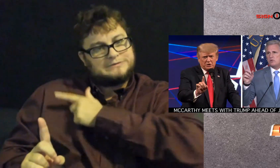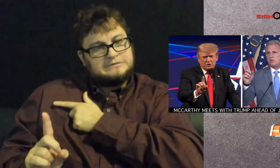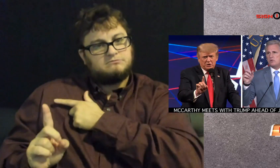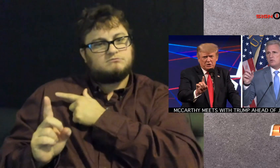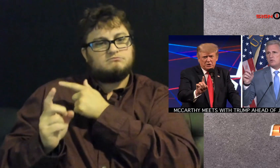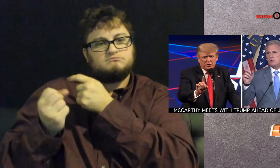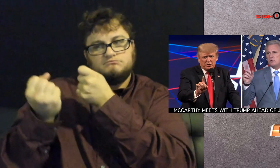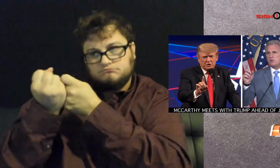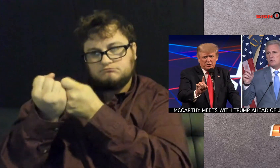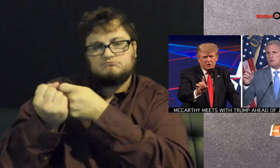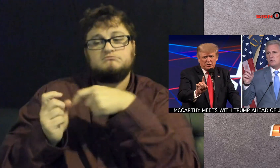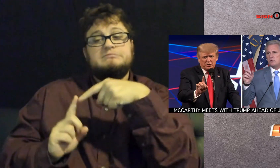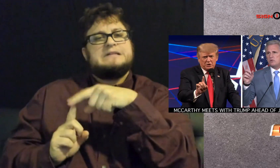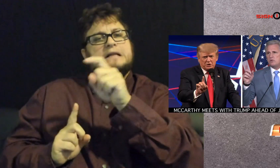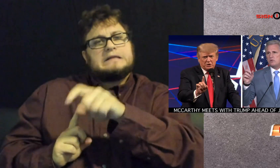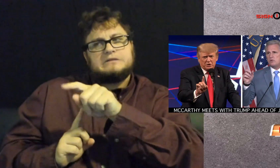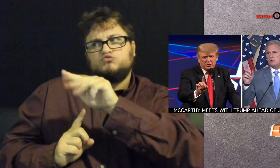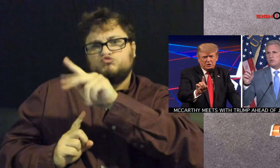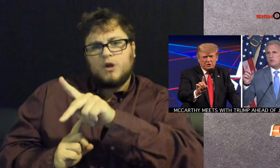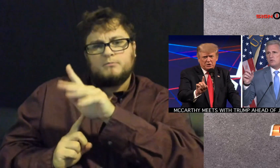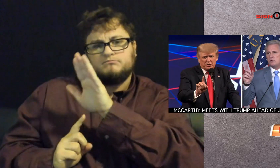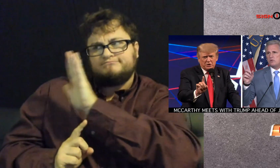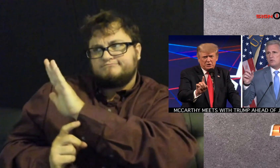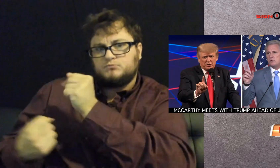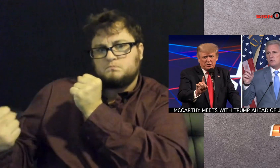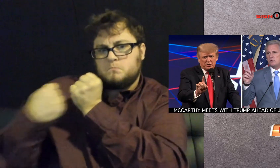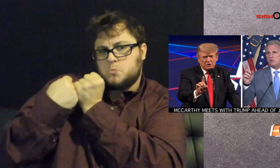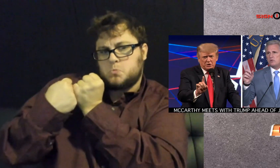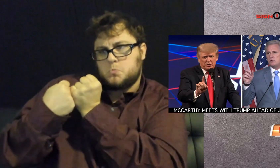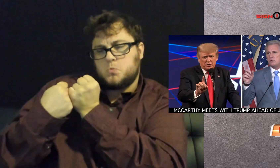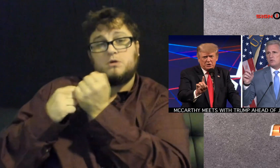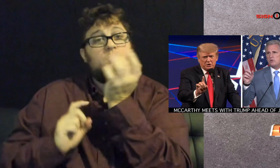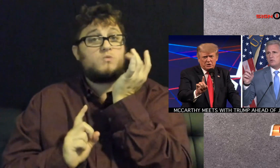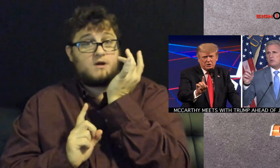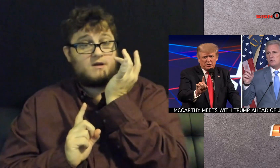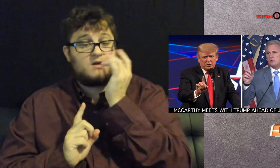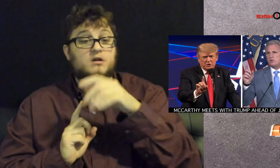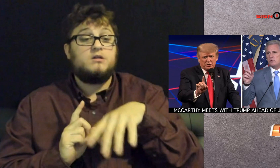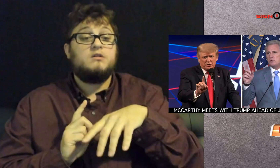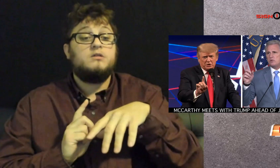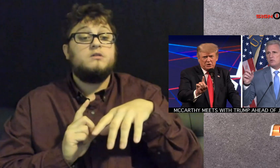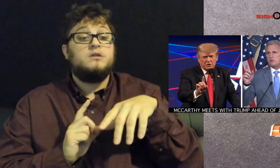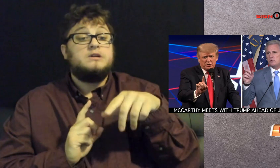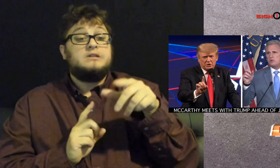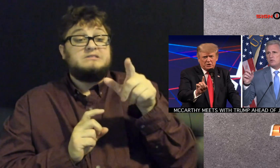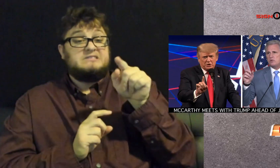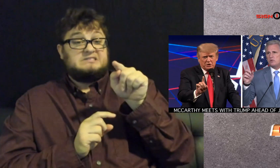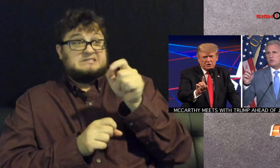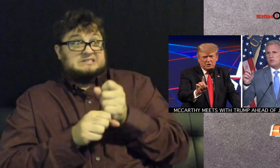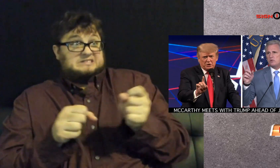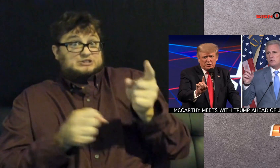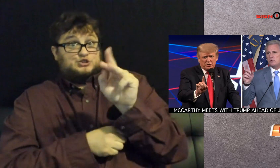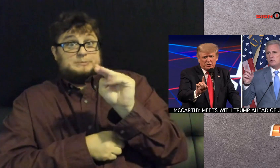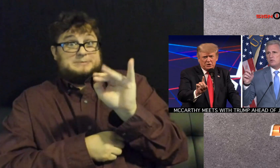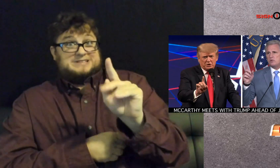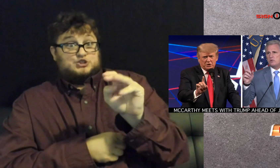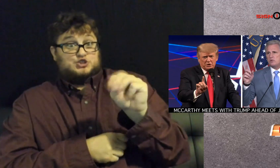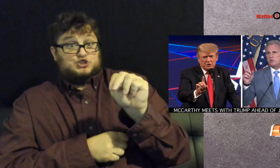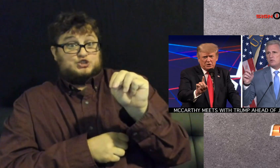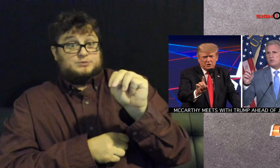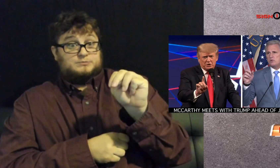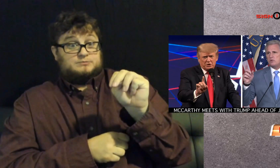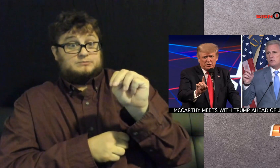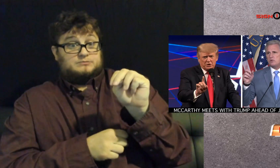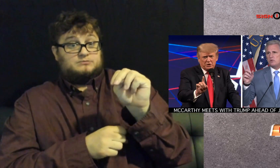however Democrats say McCarthy met with Trump to show his loyalty because he needs Trump's support